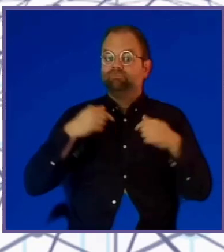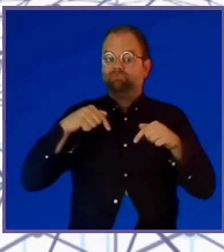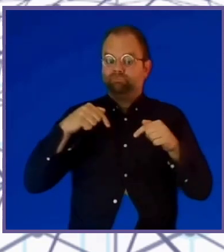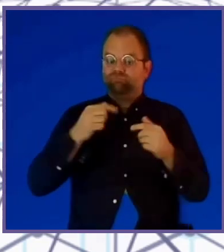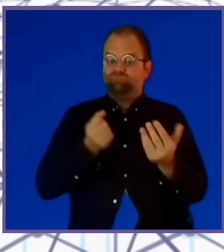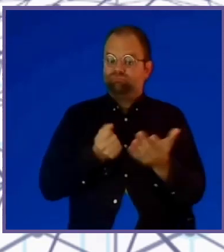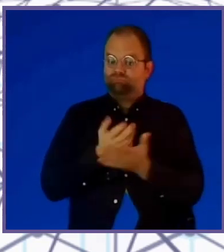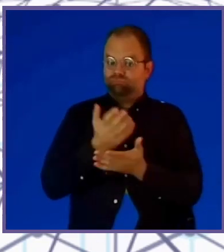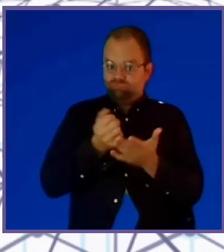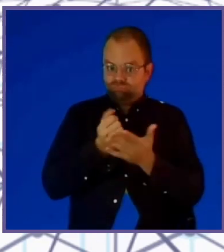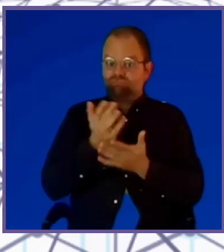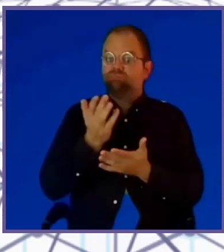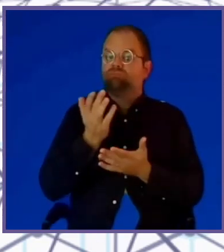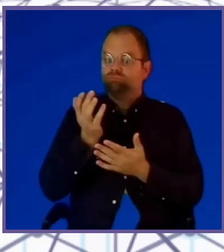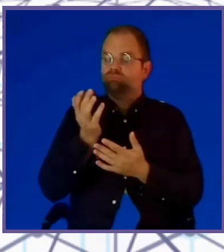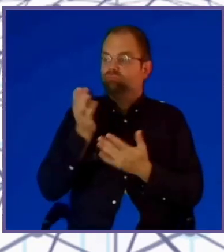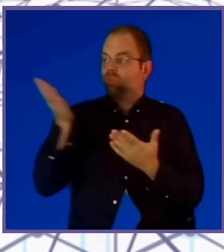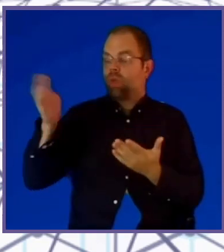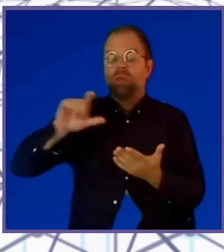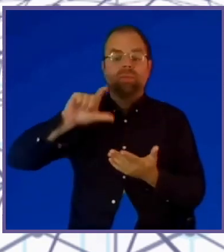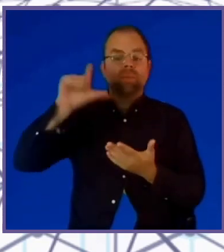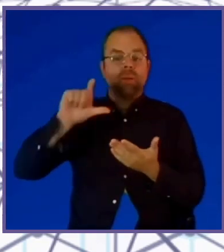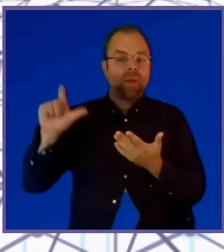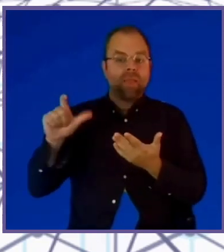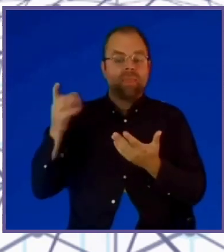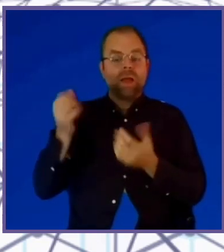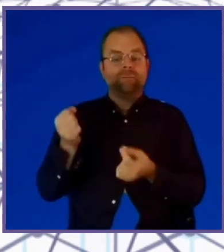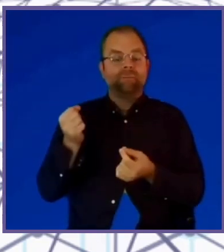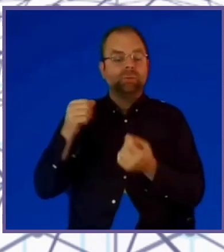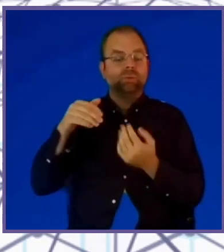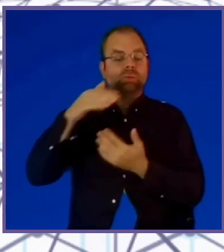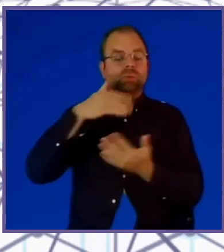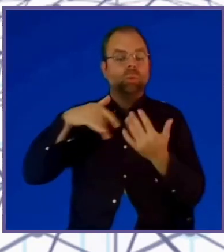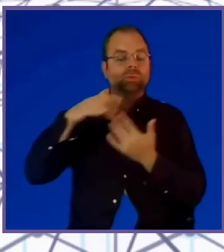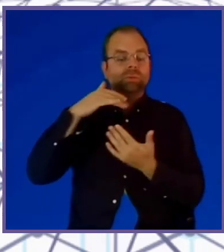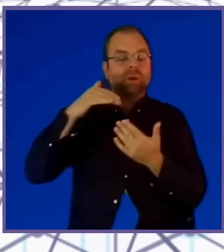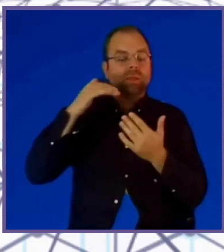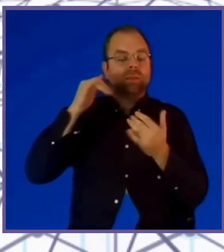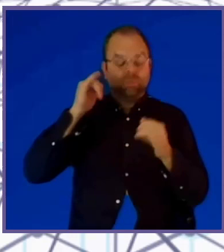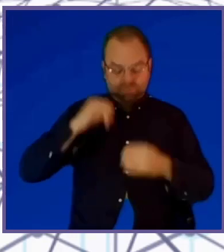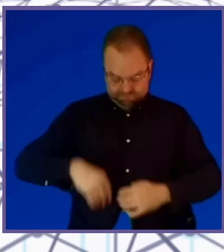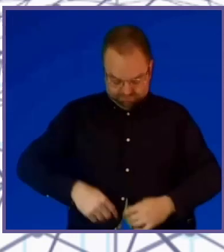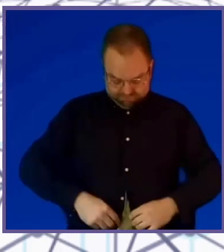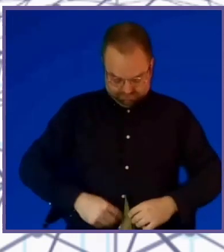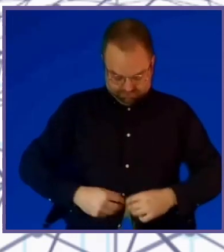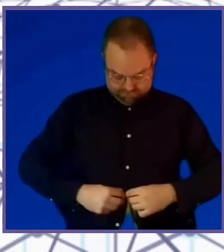I empathise with the people of Morocco now, who recently faced a similar tragedy.